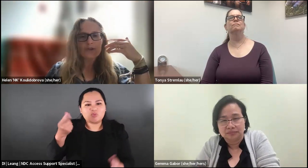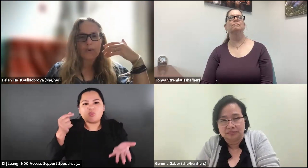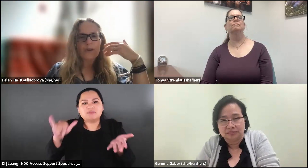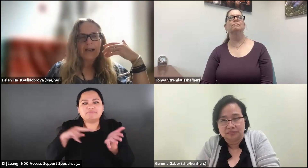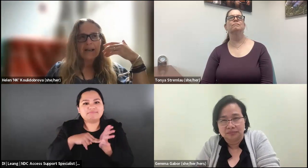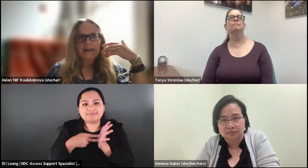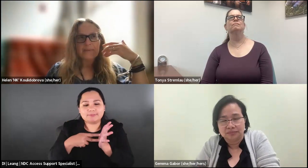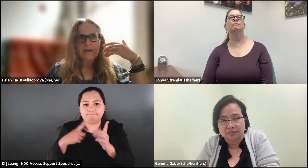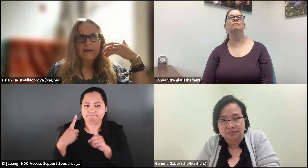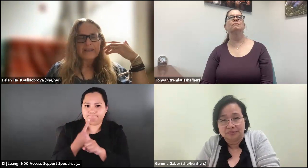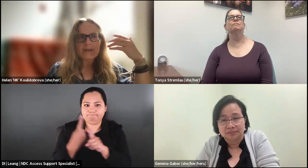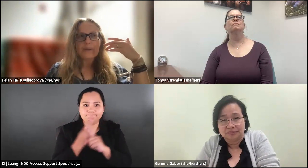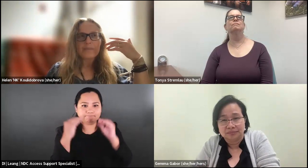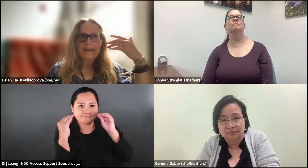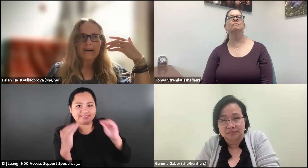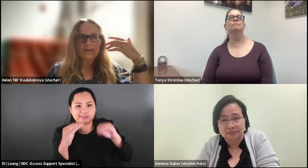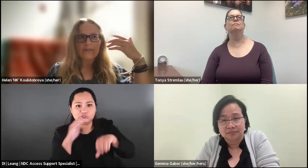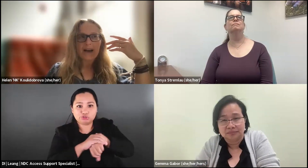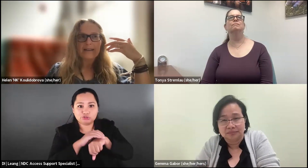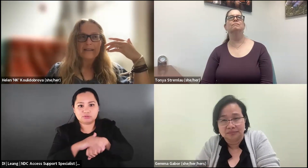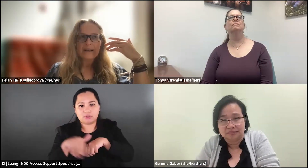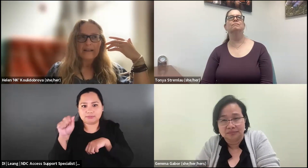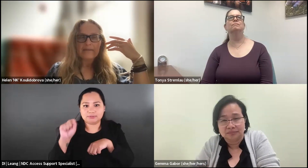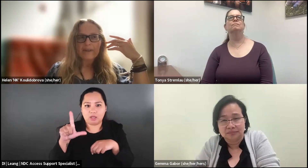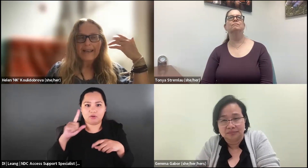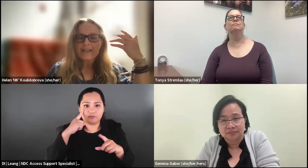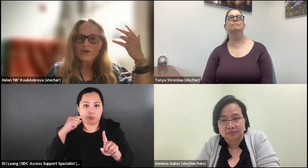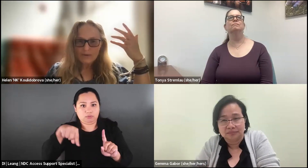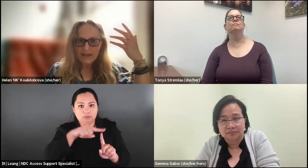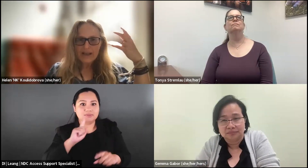And so simply because of that history,